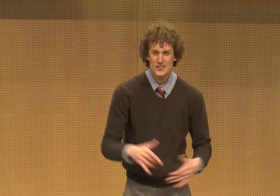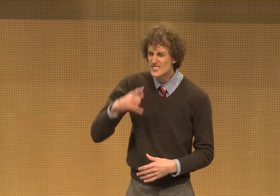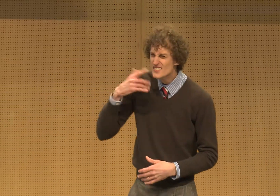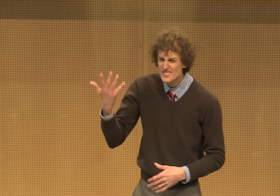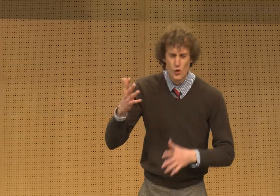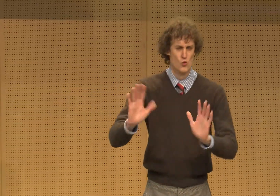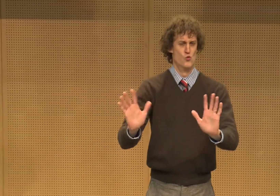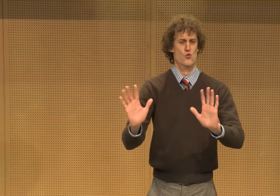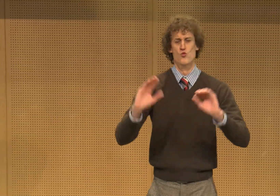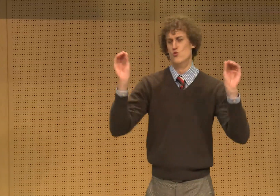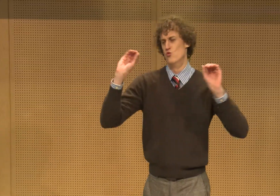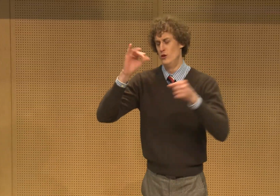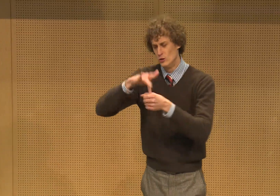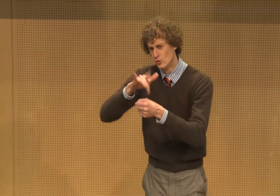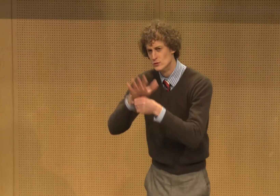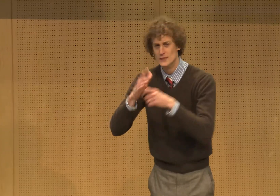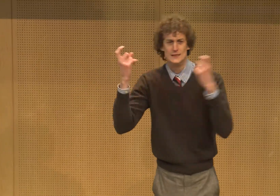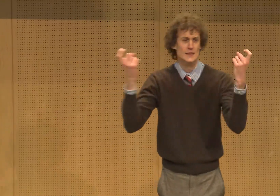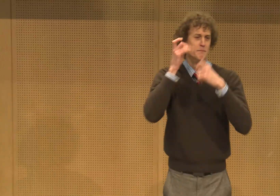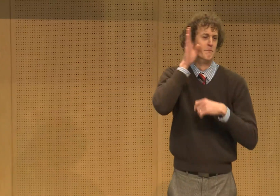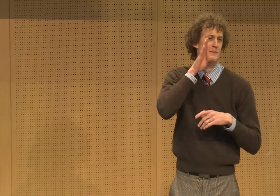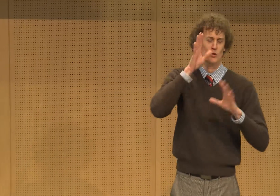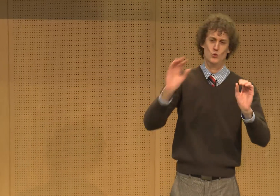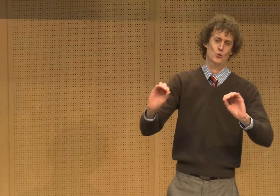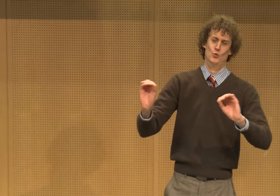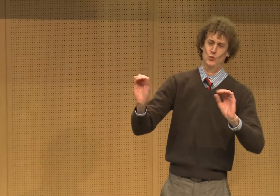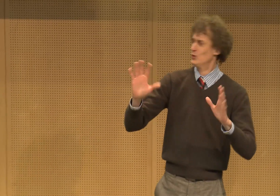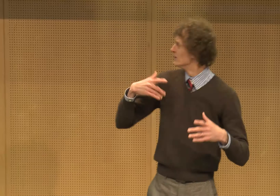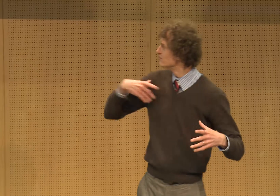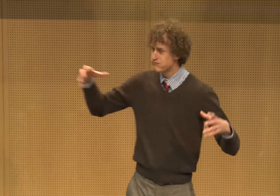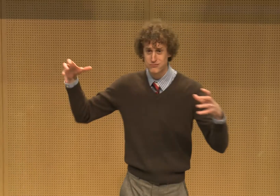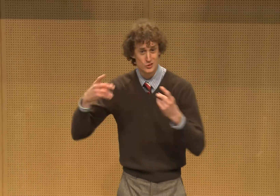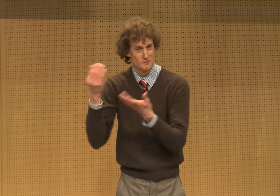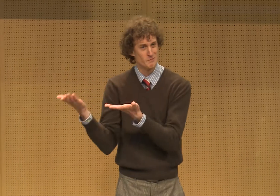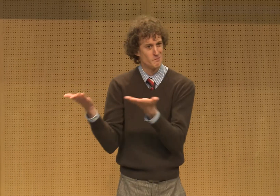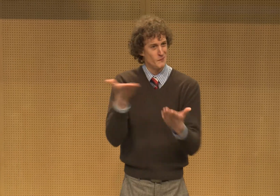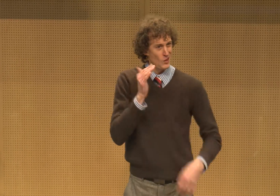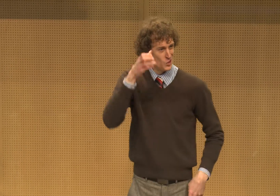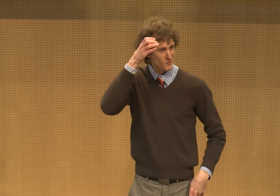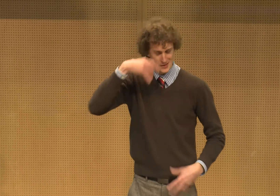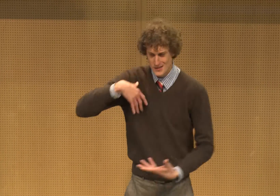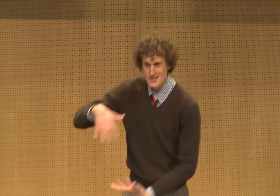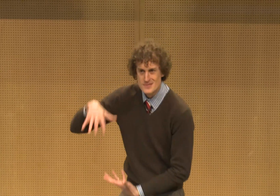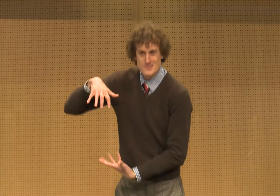Local Area Networks, and you're thinking, you know, what, soda, chips, beer?